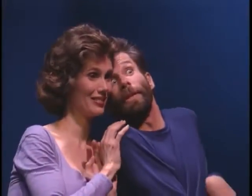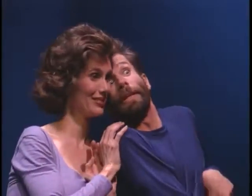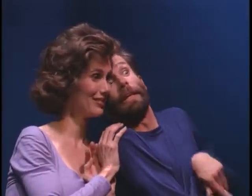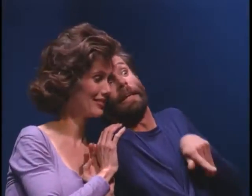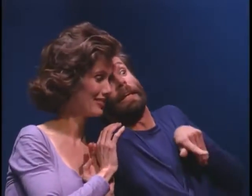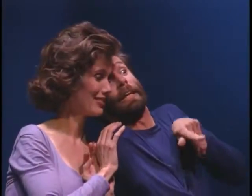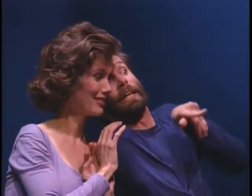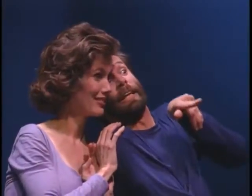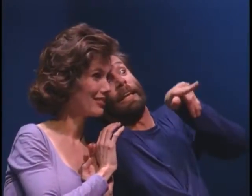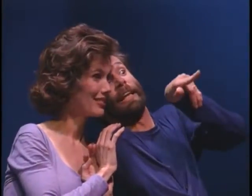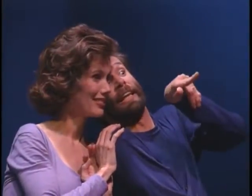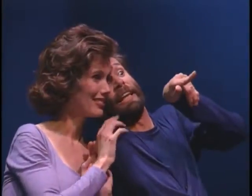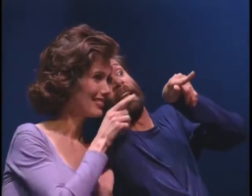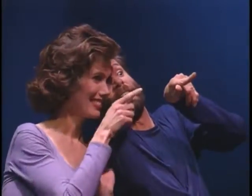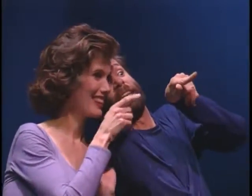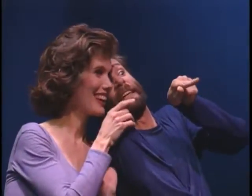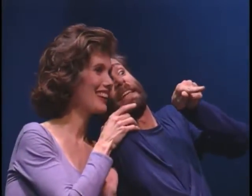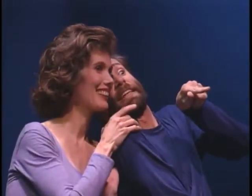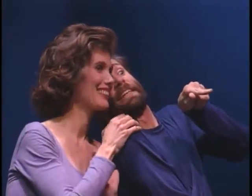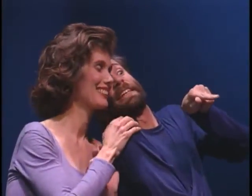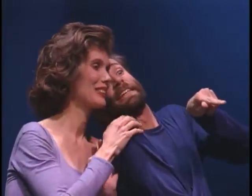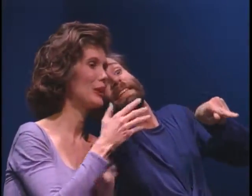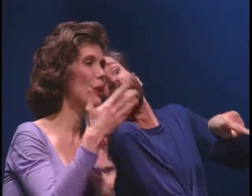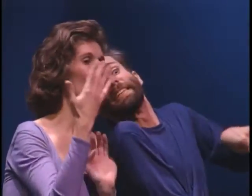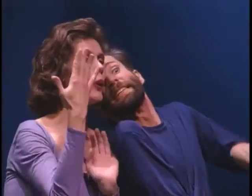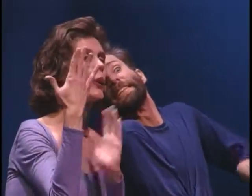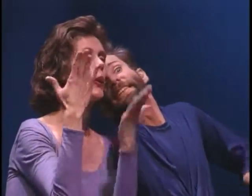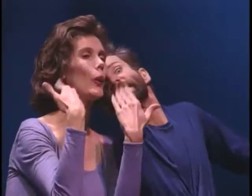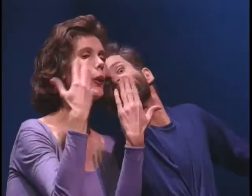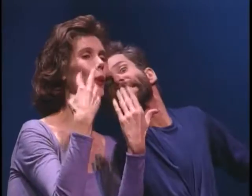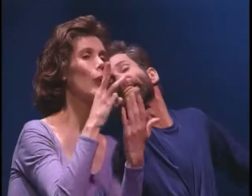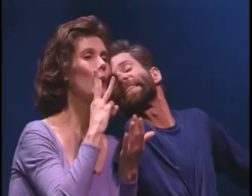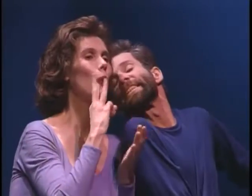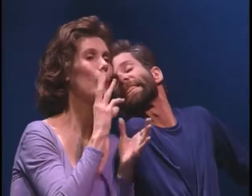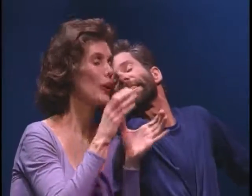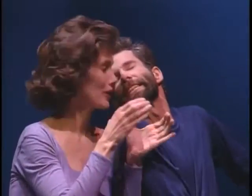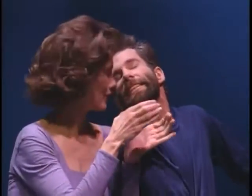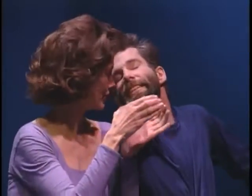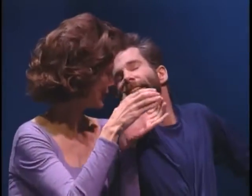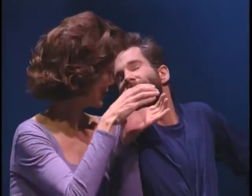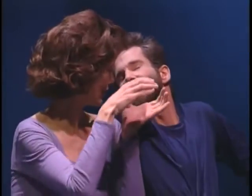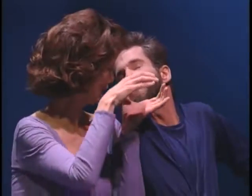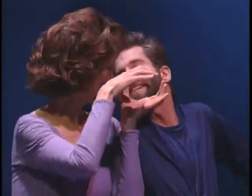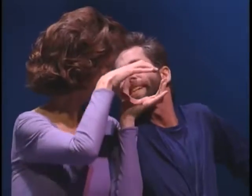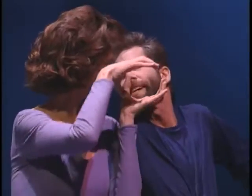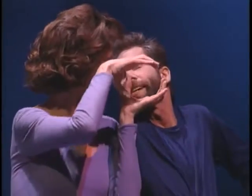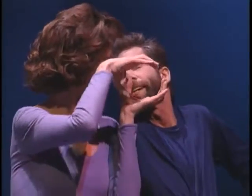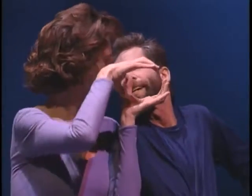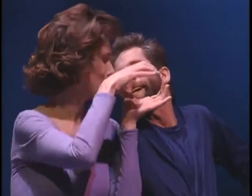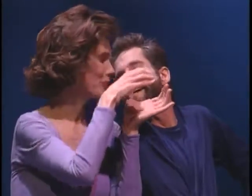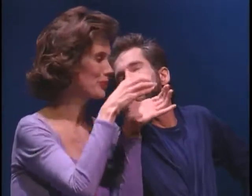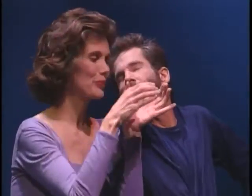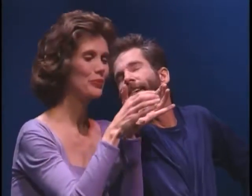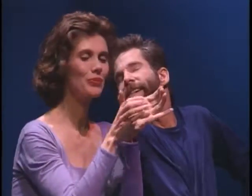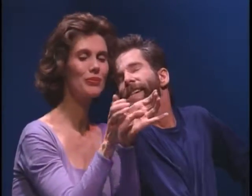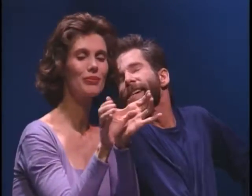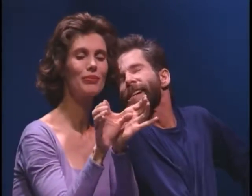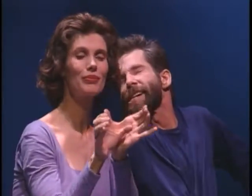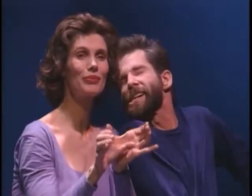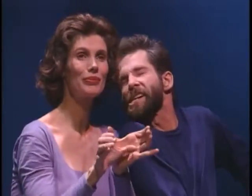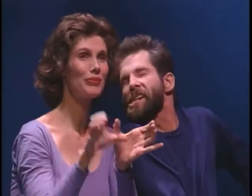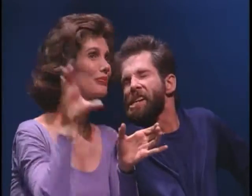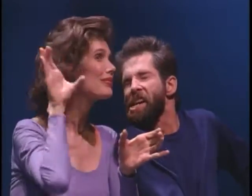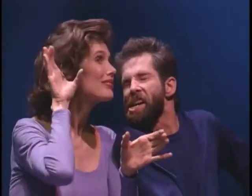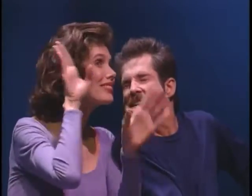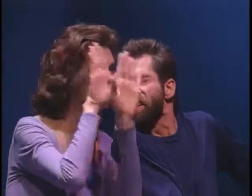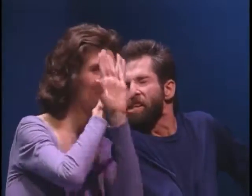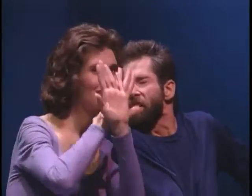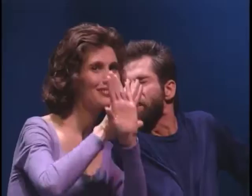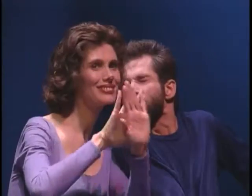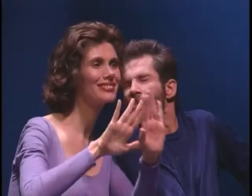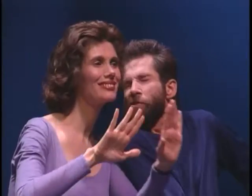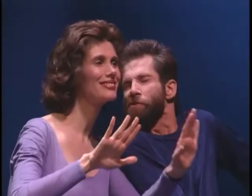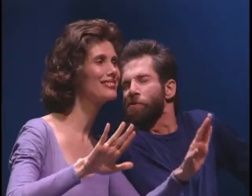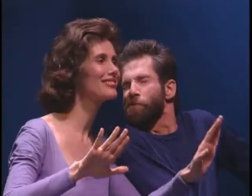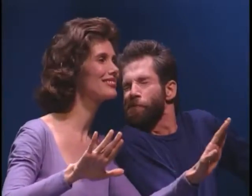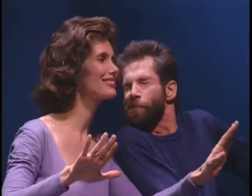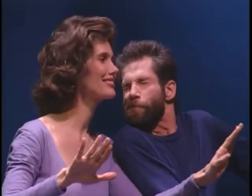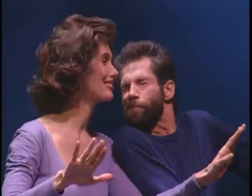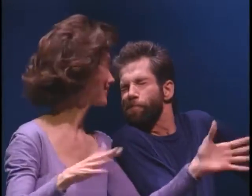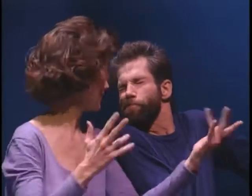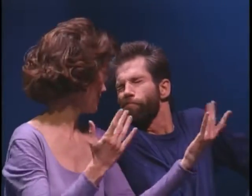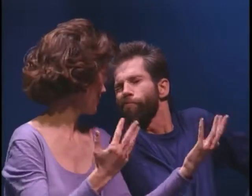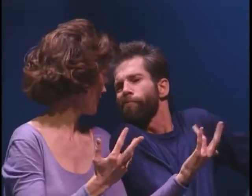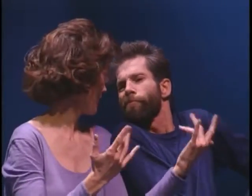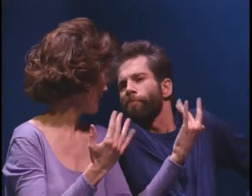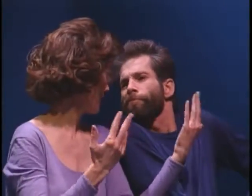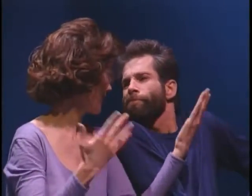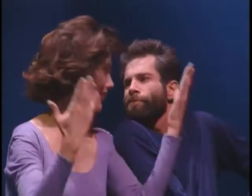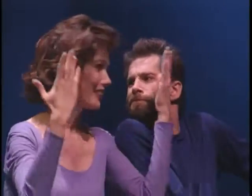will drink cooled water will listen to the silence wait in the dark will talk